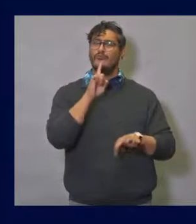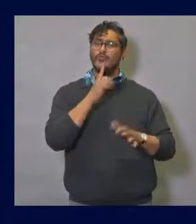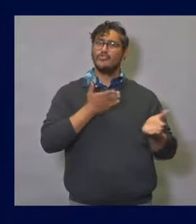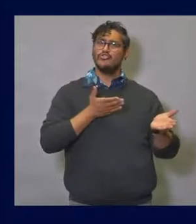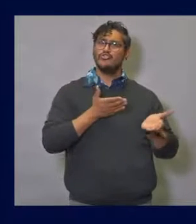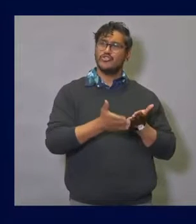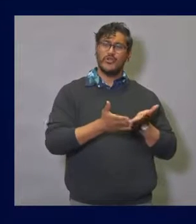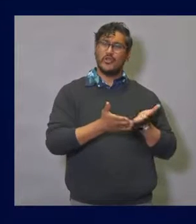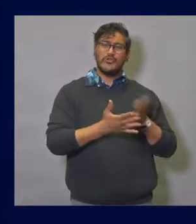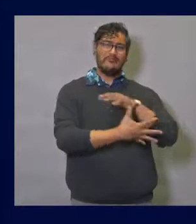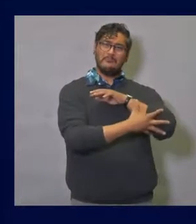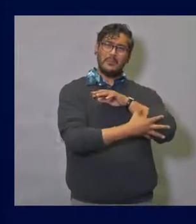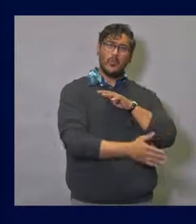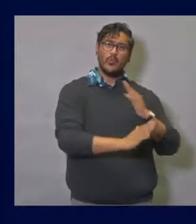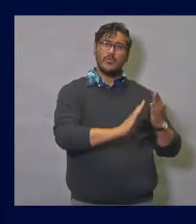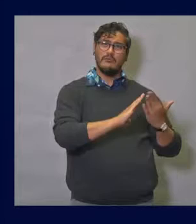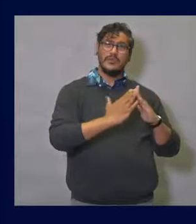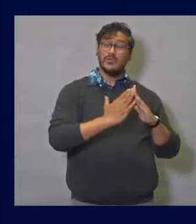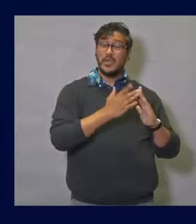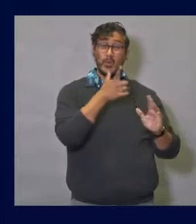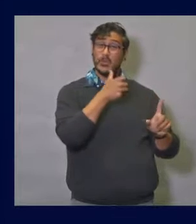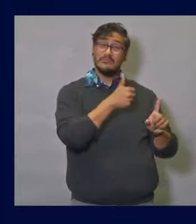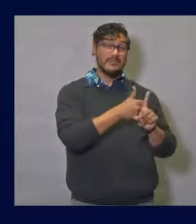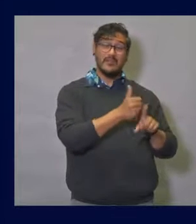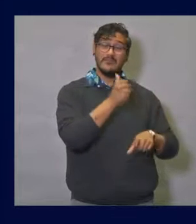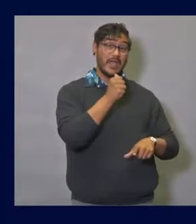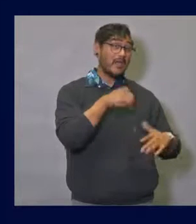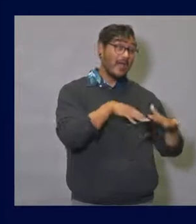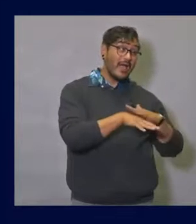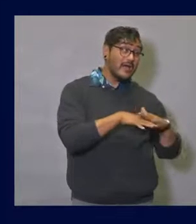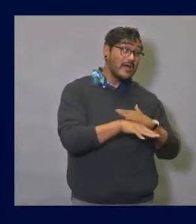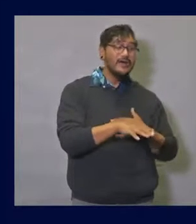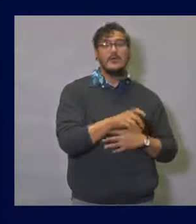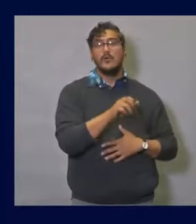TO EFFORTS TO VACCINATE HARD-HIT COMMUNITIES, WITH EITHER LOWER